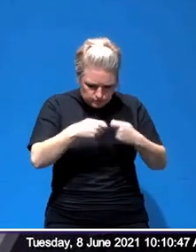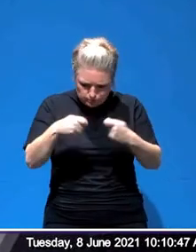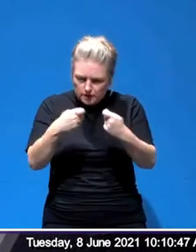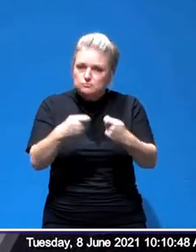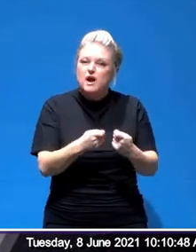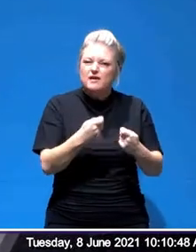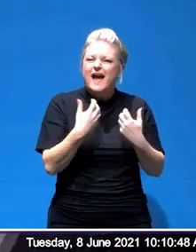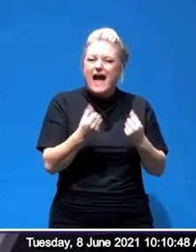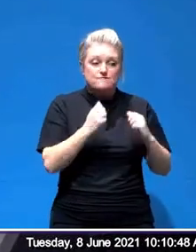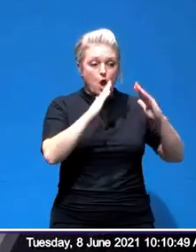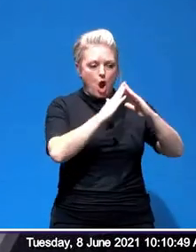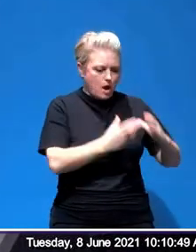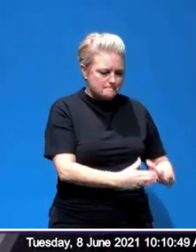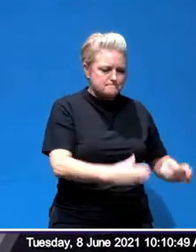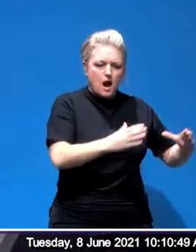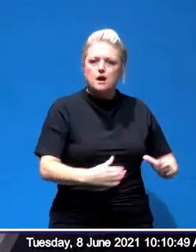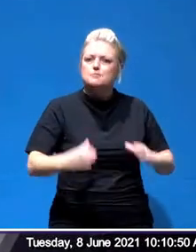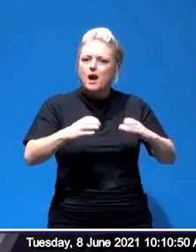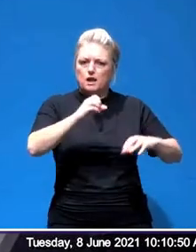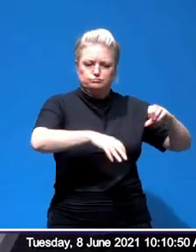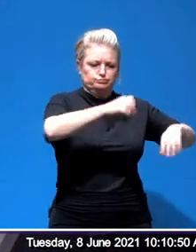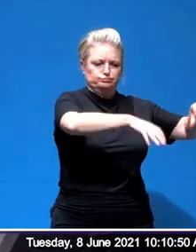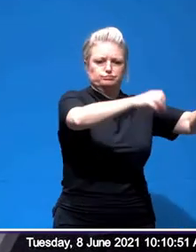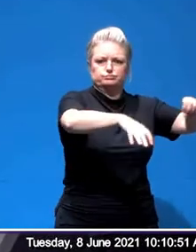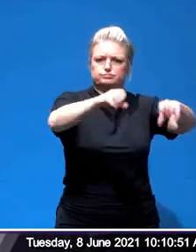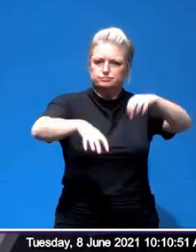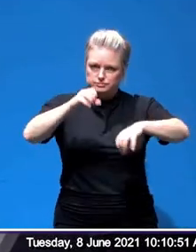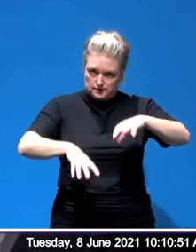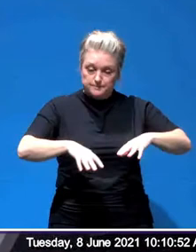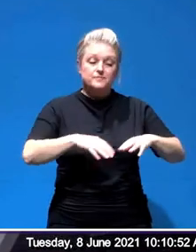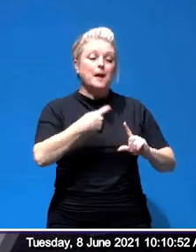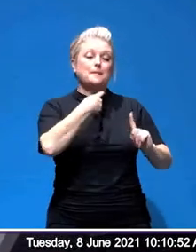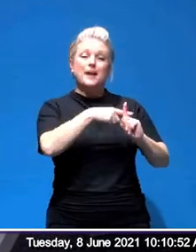Since moving home, Daniel has learned how to make art work with these sticks